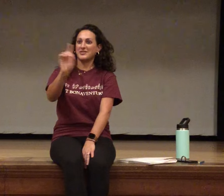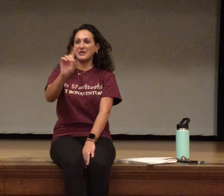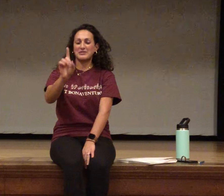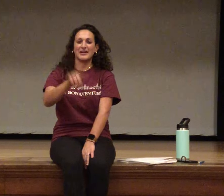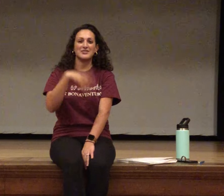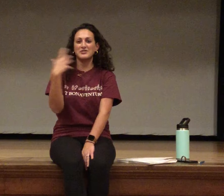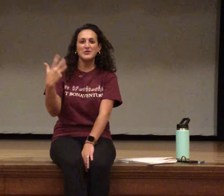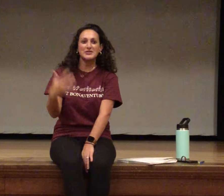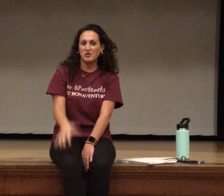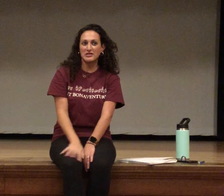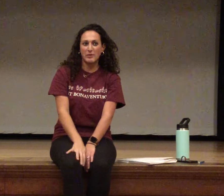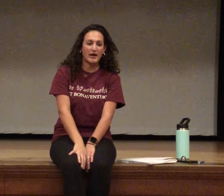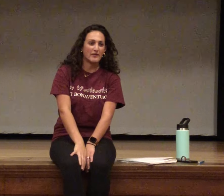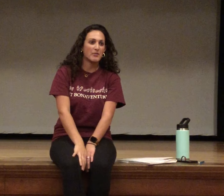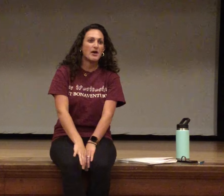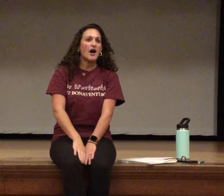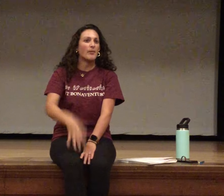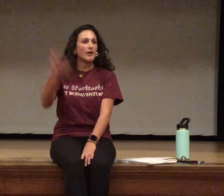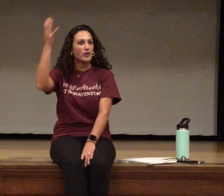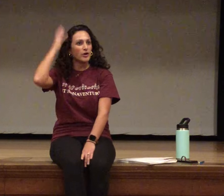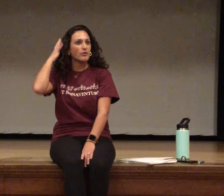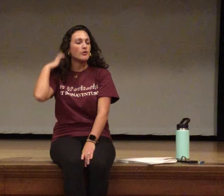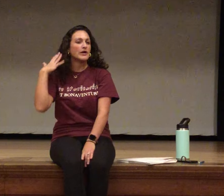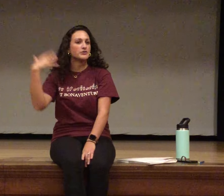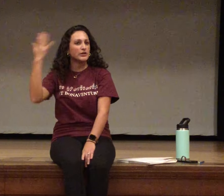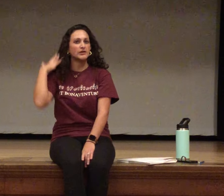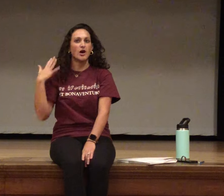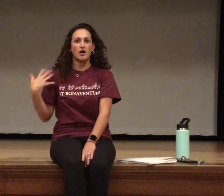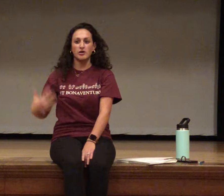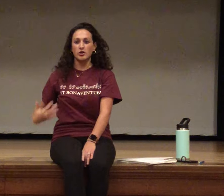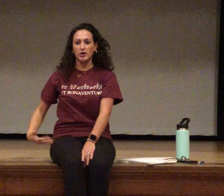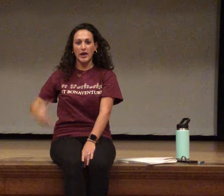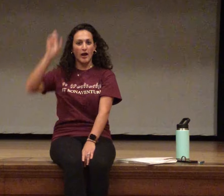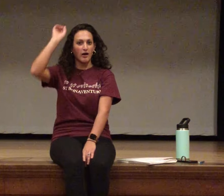is her name sign so there's always stories behind them I know a girl who has really long curly hair